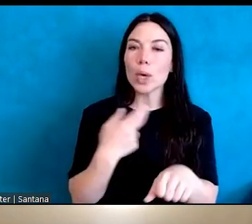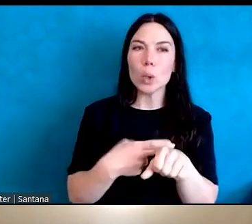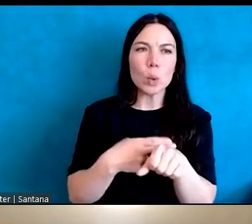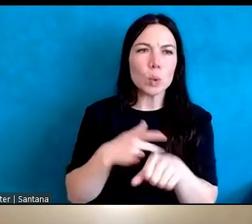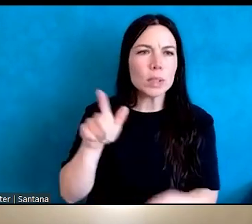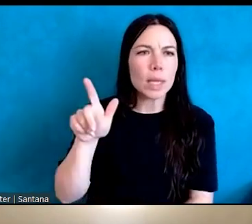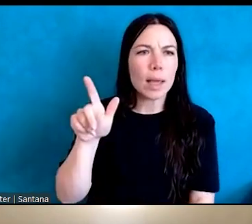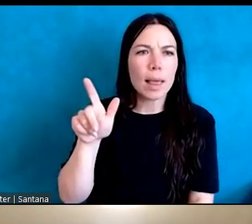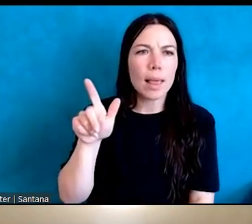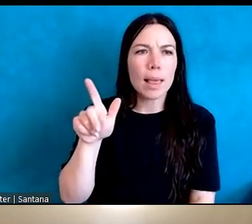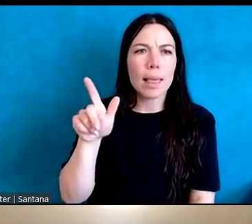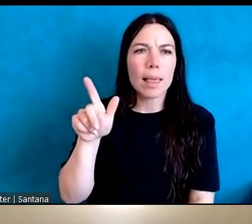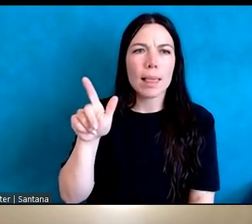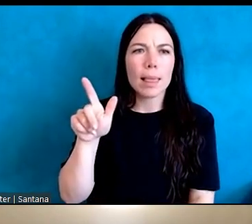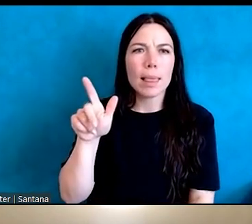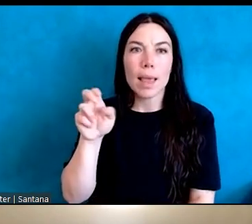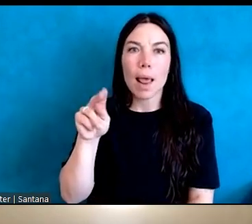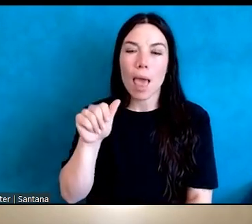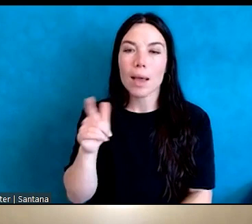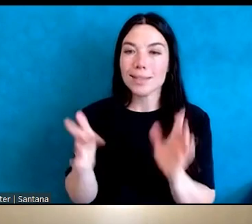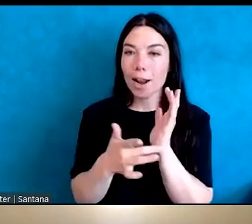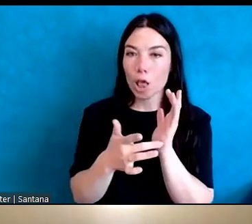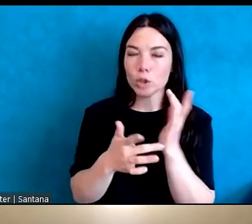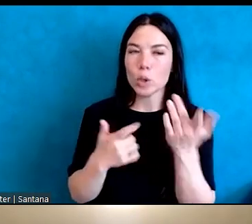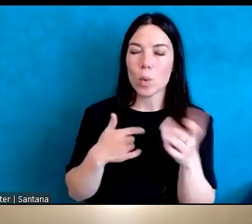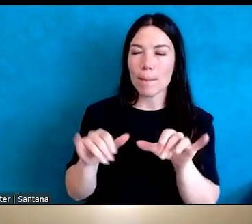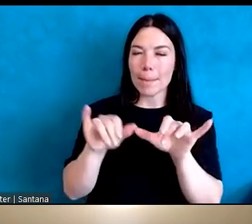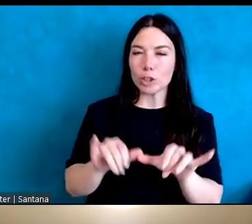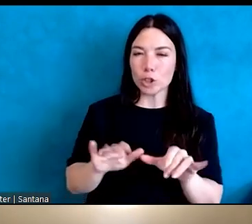So we measured the children's language environment using LENA technology.